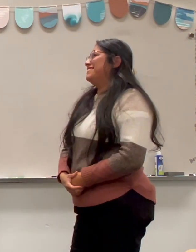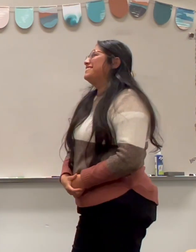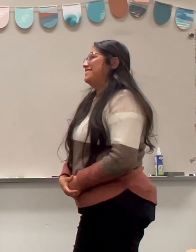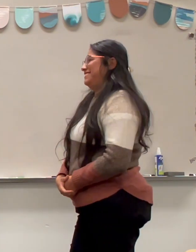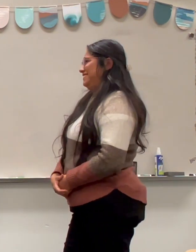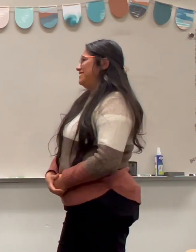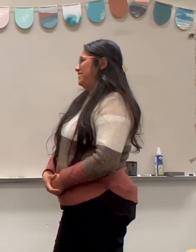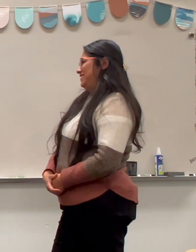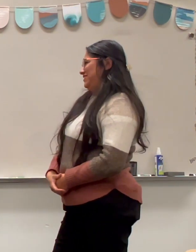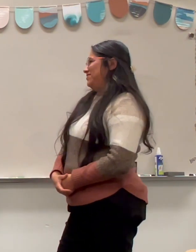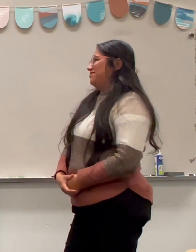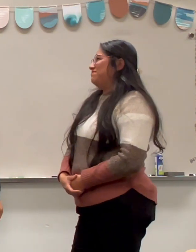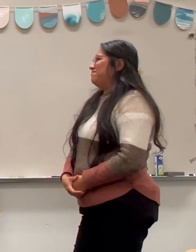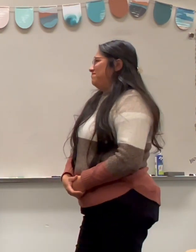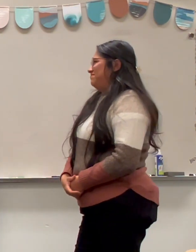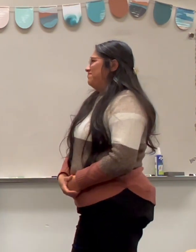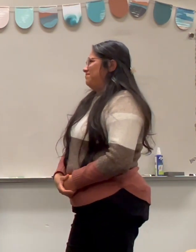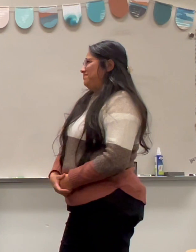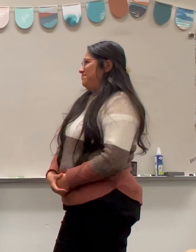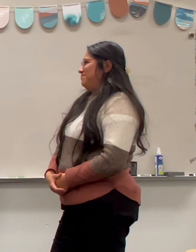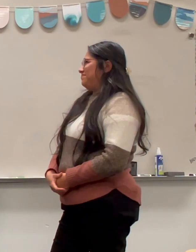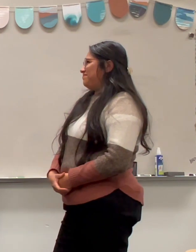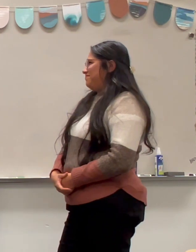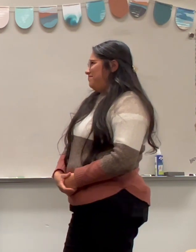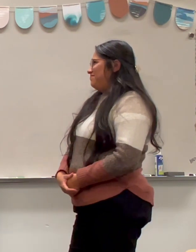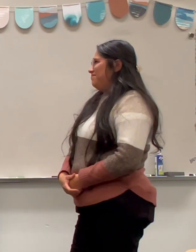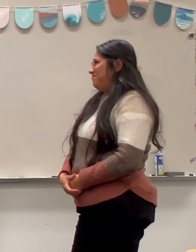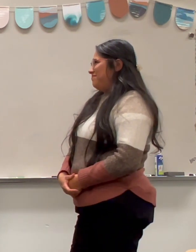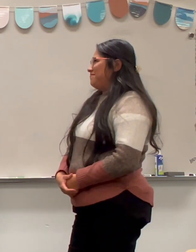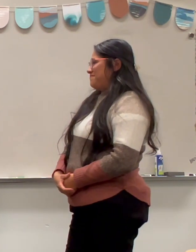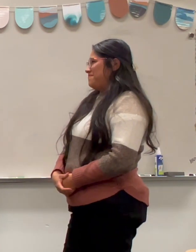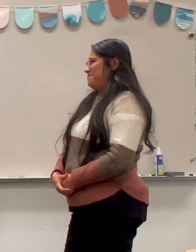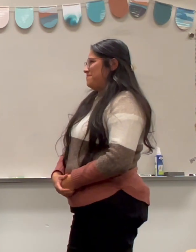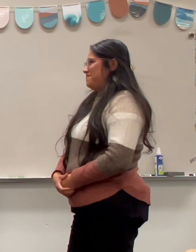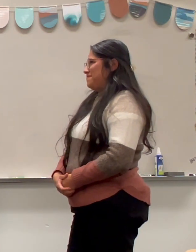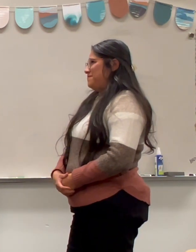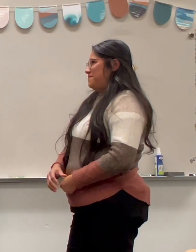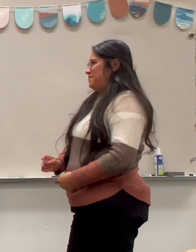question really is are you able to actually not just portray the language and present the language